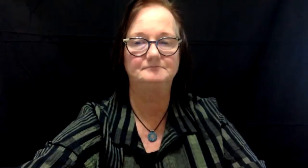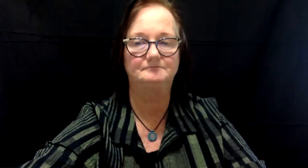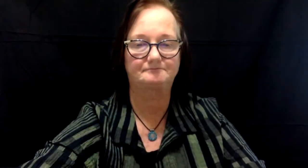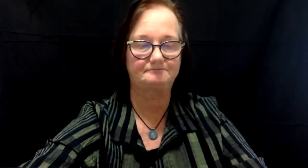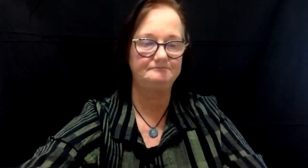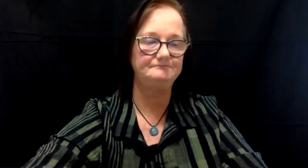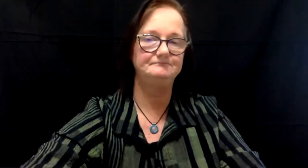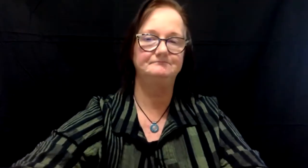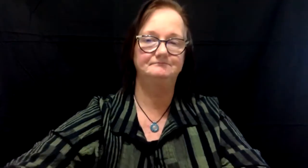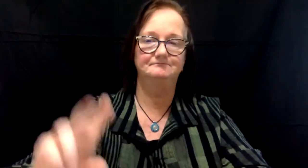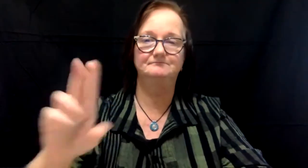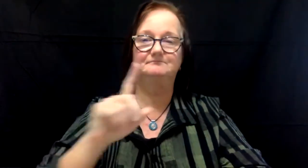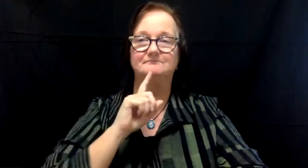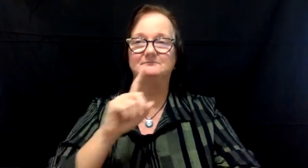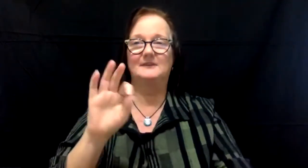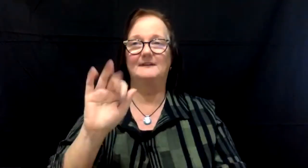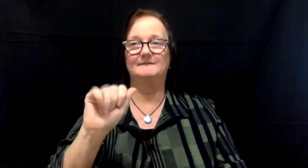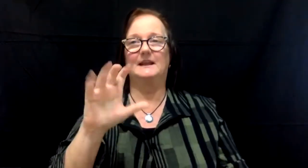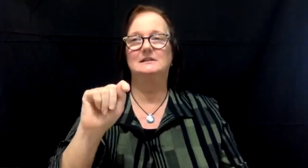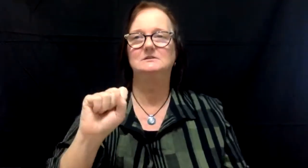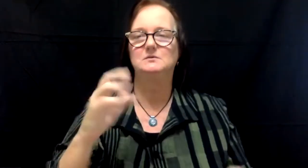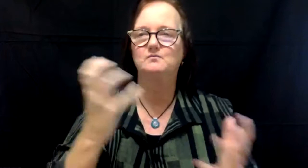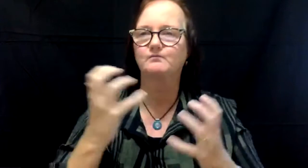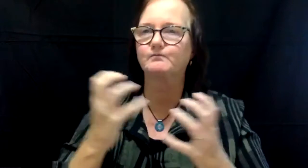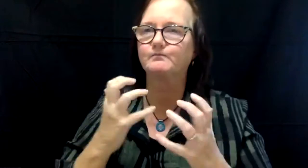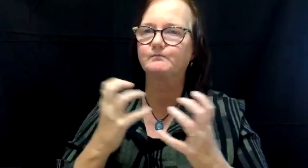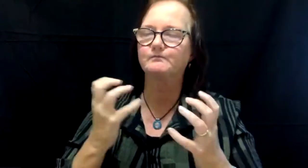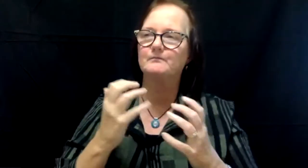Yes, it's a true fact. Very disconcerting.